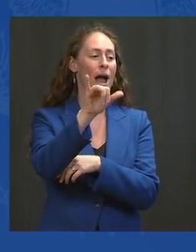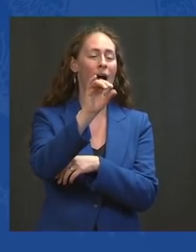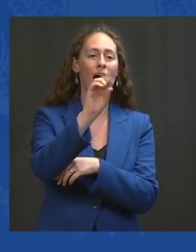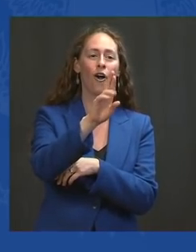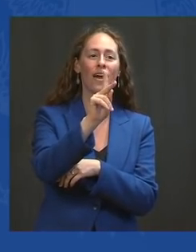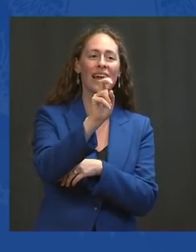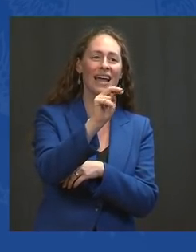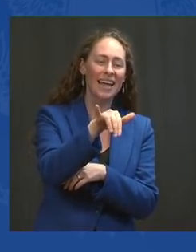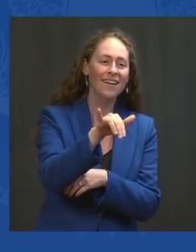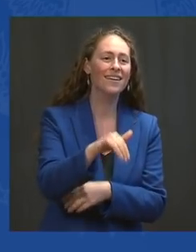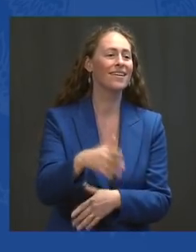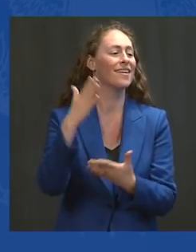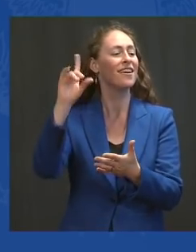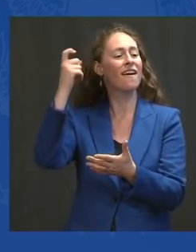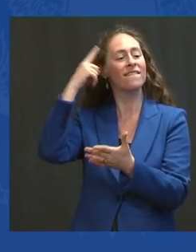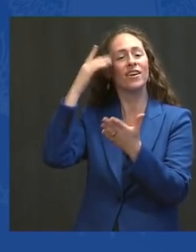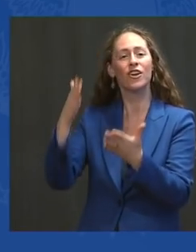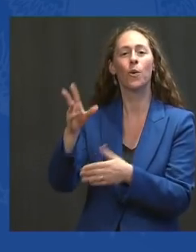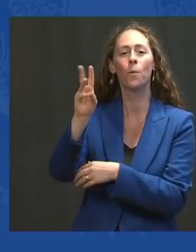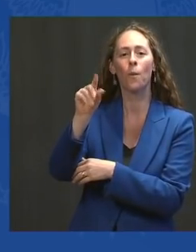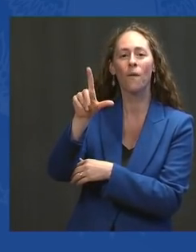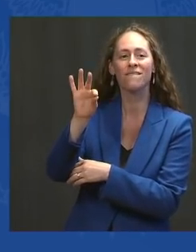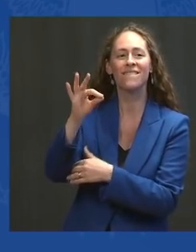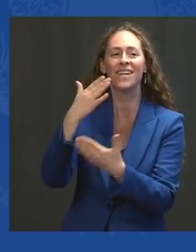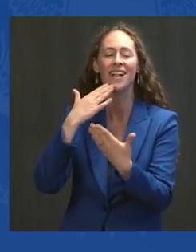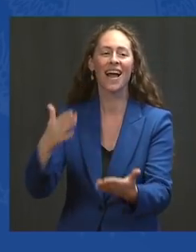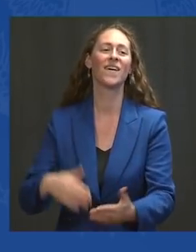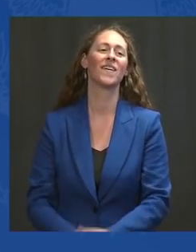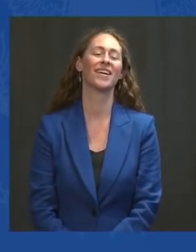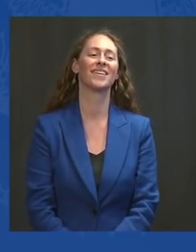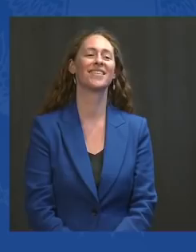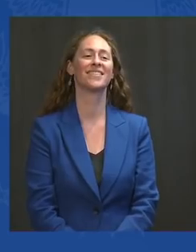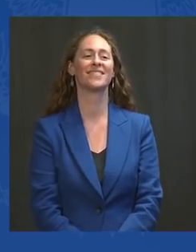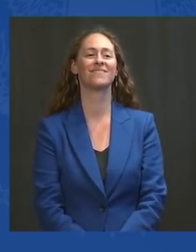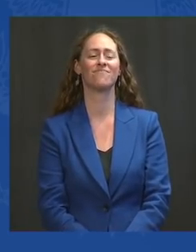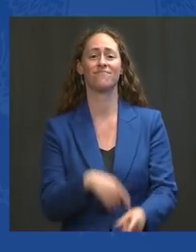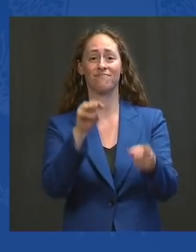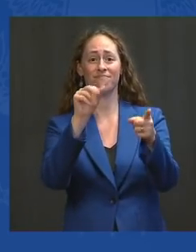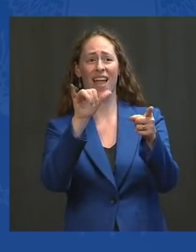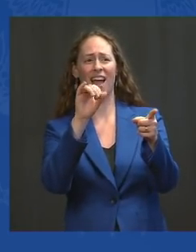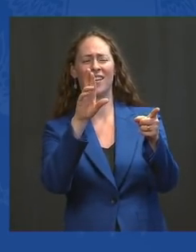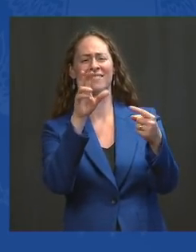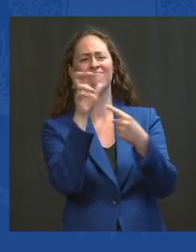I thought you were a great mayor -- still think you are -- but your judgment in fiancées is even stronger.